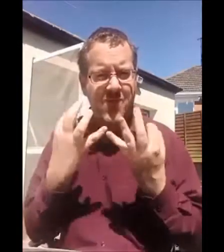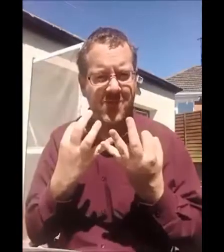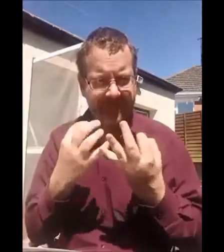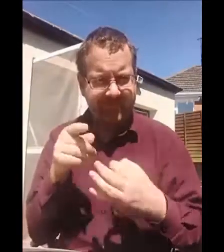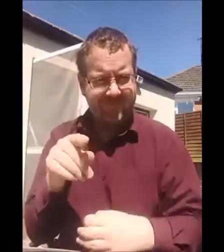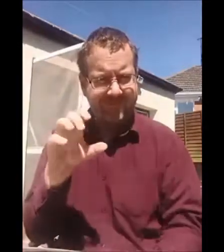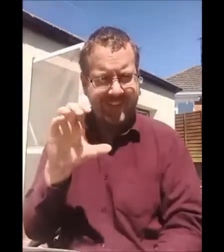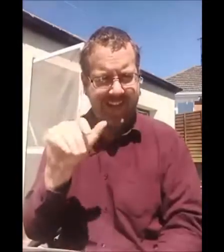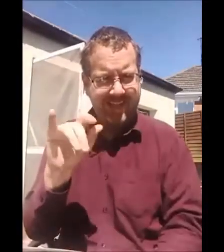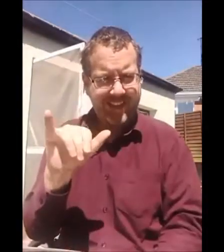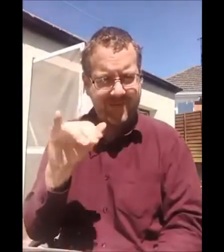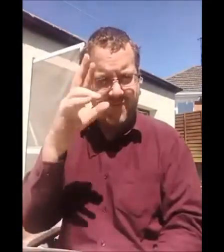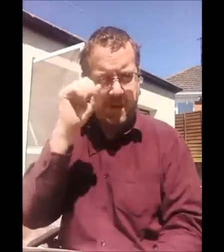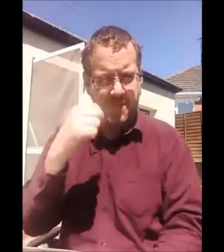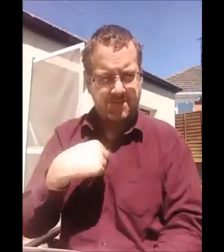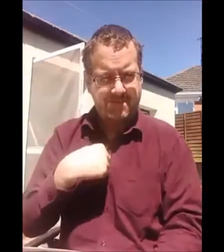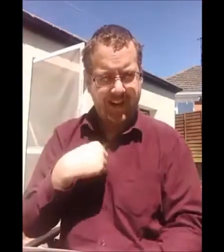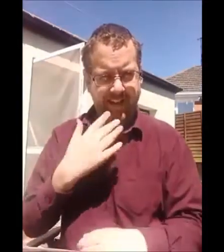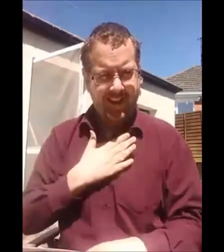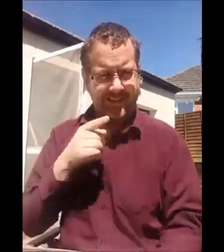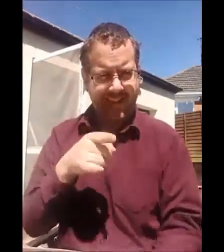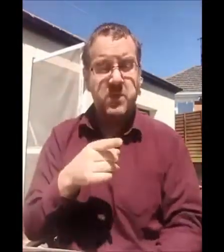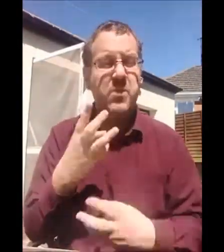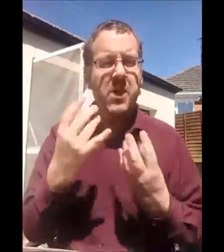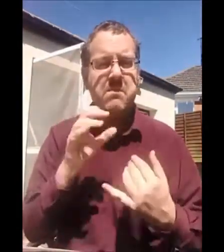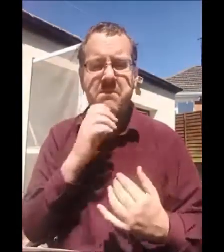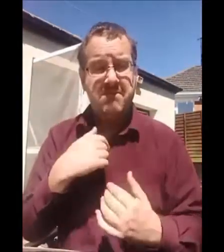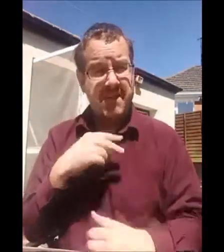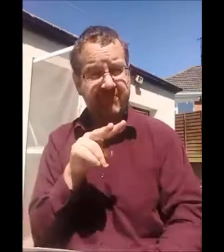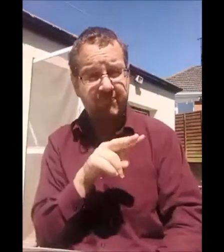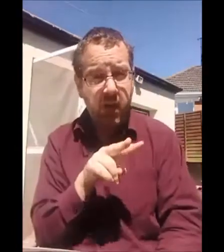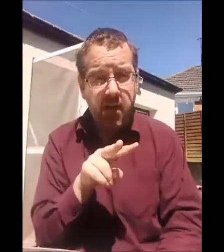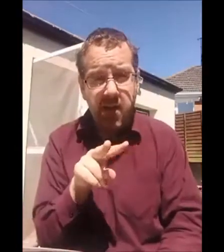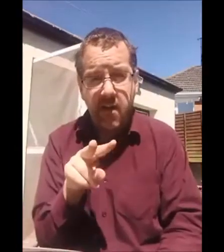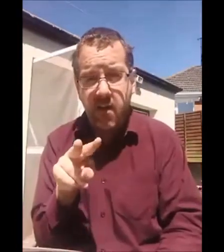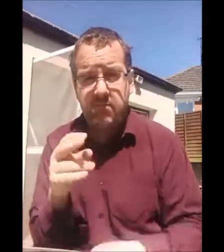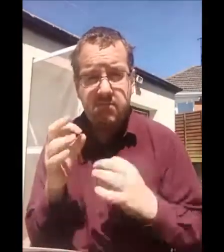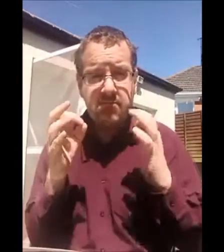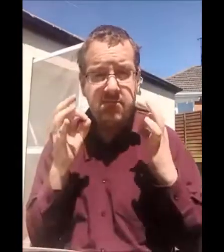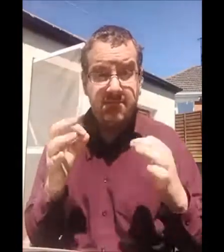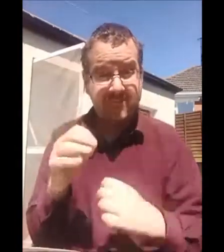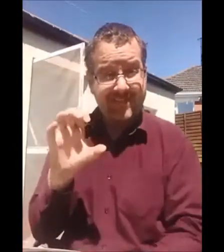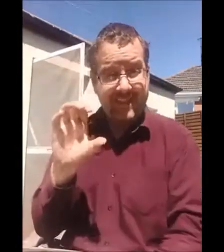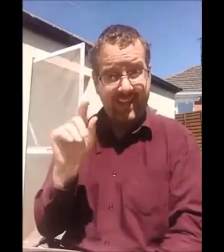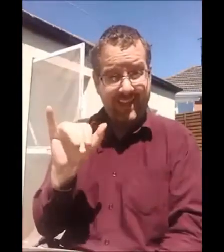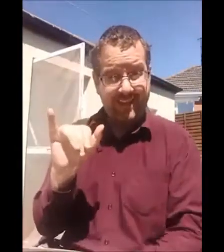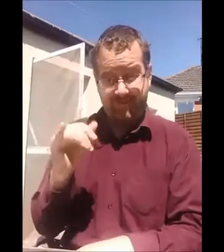and that Cathy had remembered that I liked it so much! I remember at the time I had really enjoyed looking at it, and Cathy happened to be there the day of the exhibition.